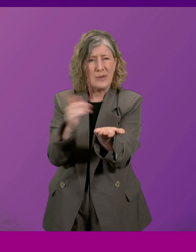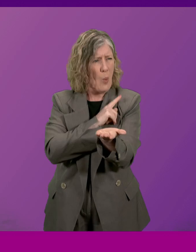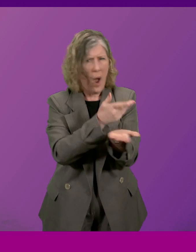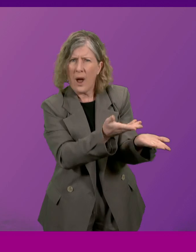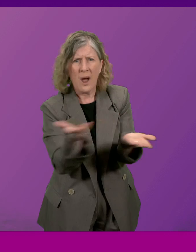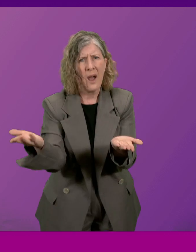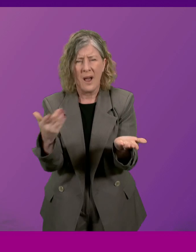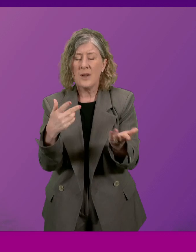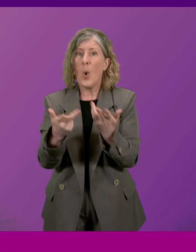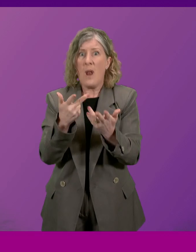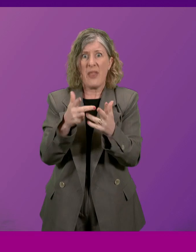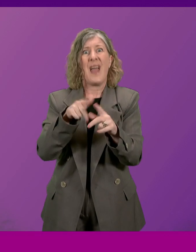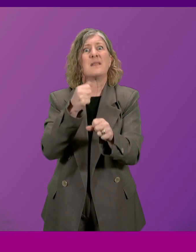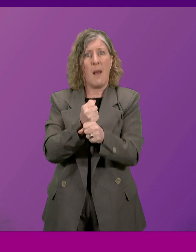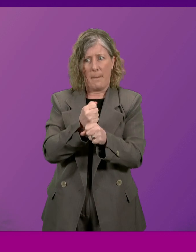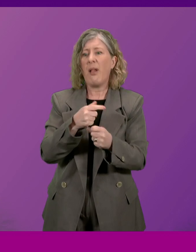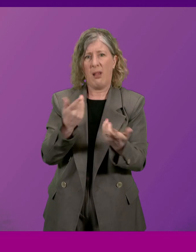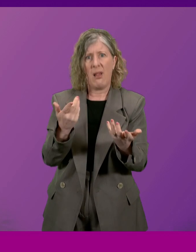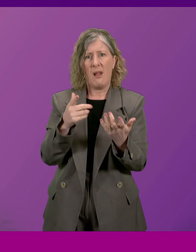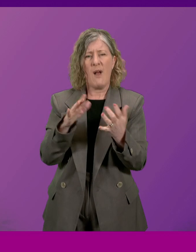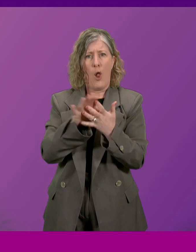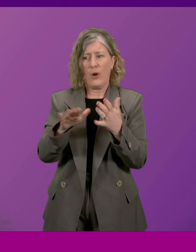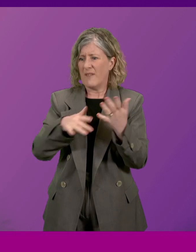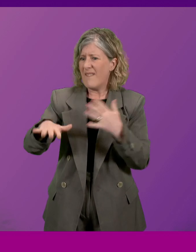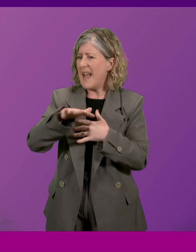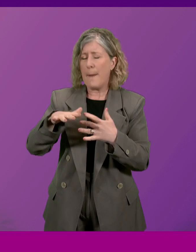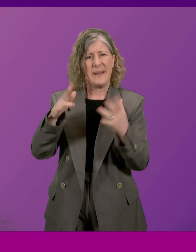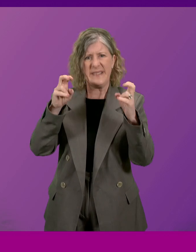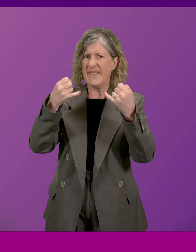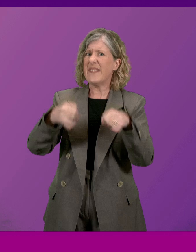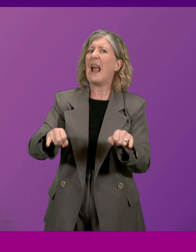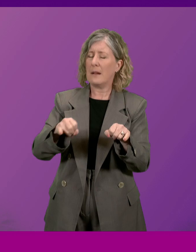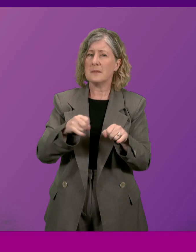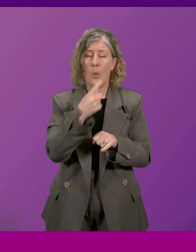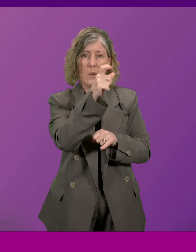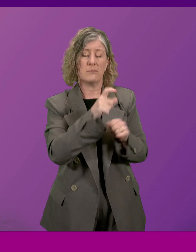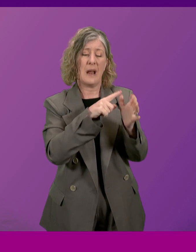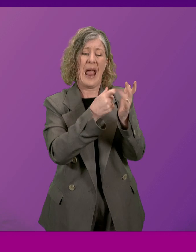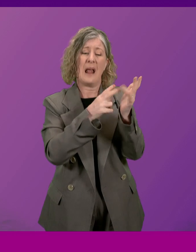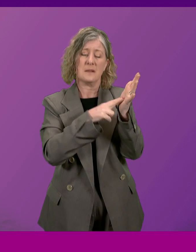of a family that has been failed and a future that has been squandered. As Alison Watson from Shelter Scotland has said: